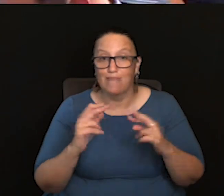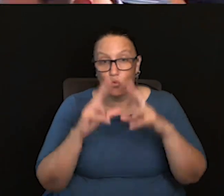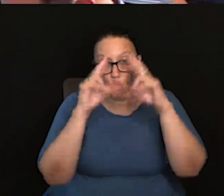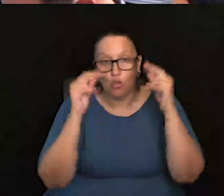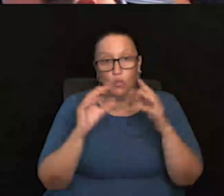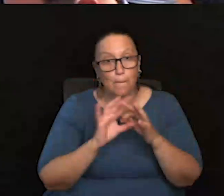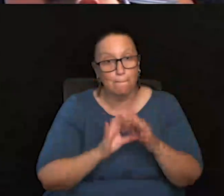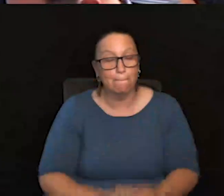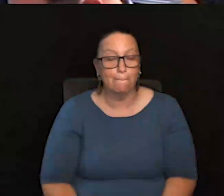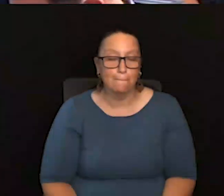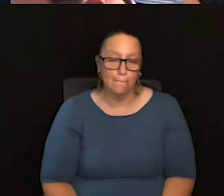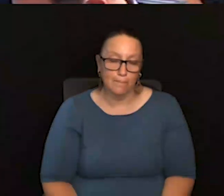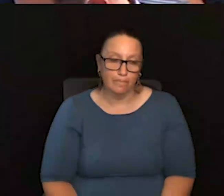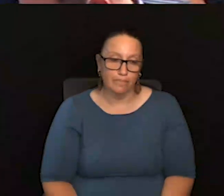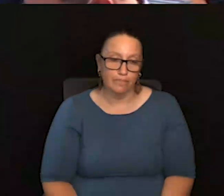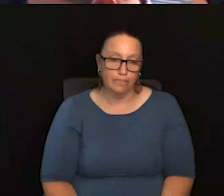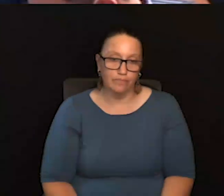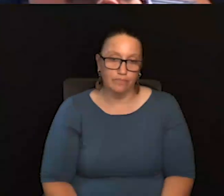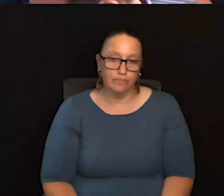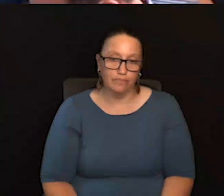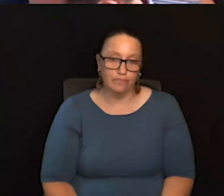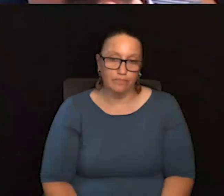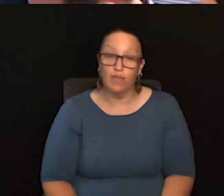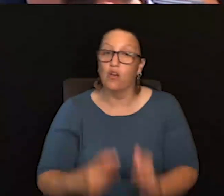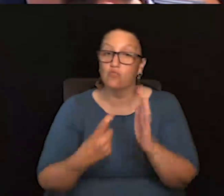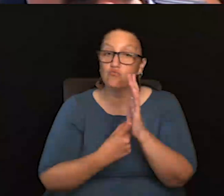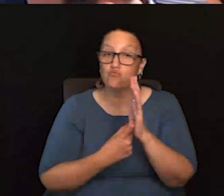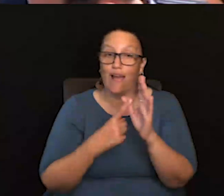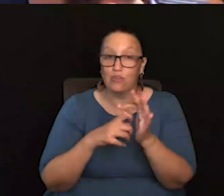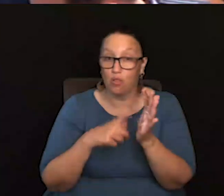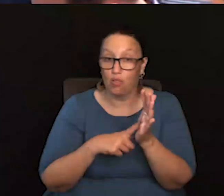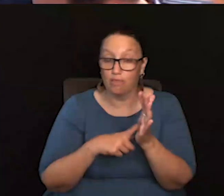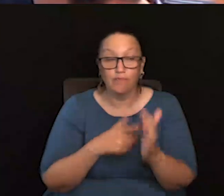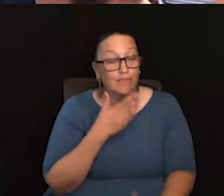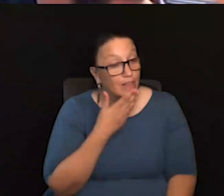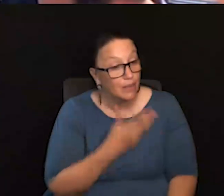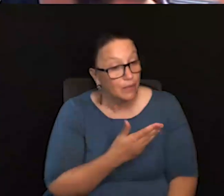But do we have the staff capacity to ramp up boosters with another 4.2 people eligible as of today,